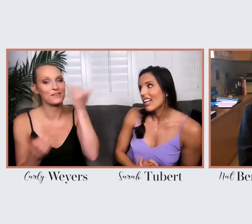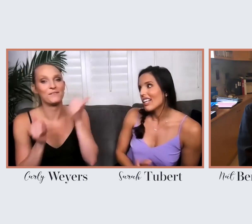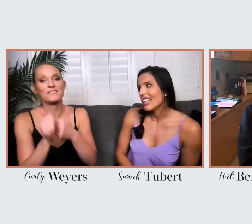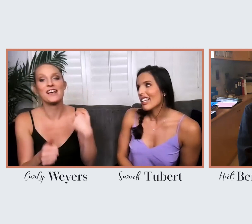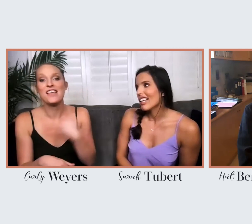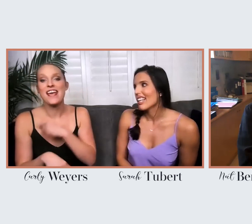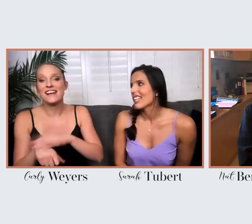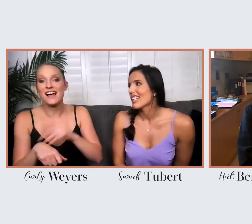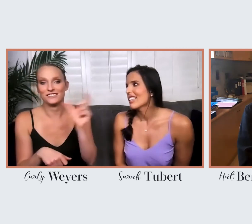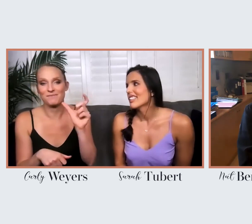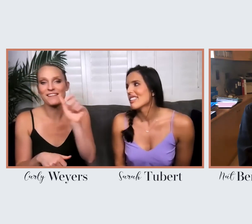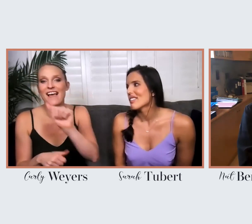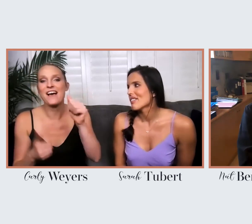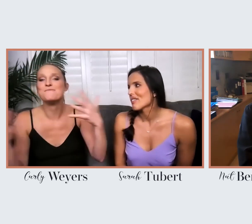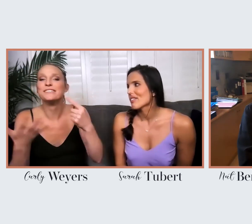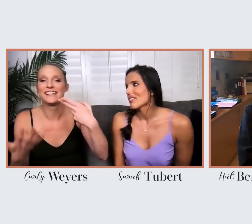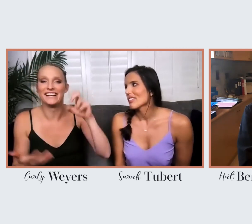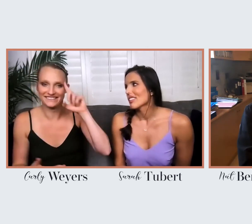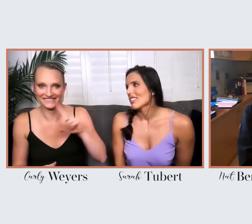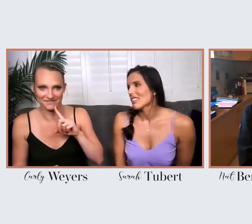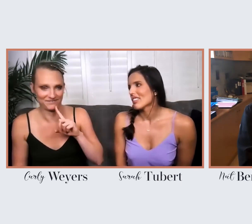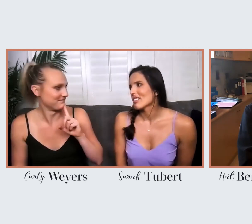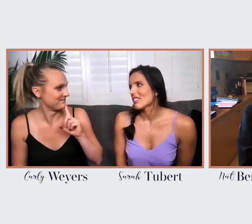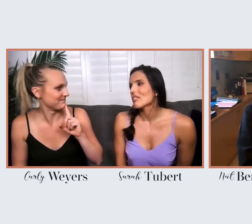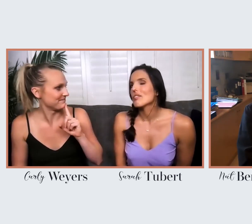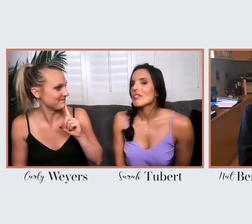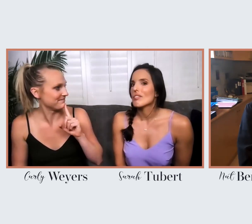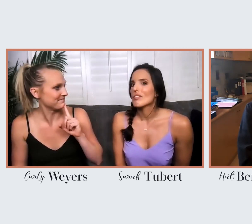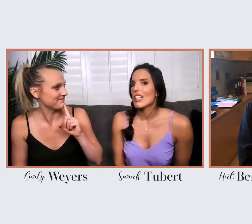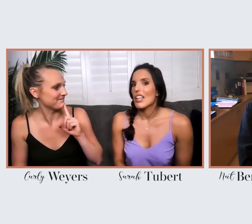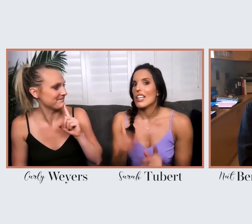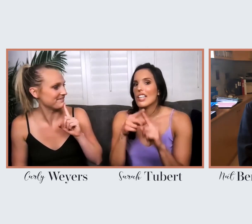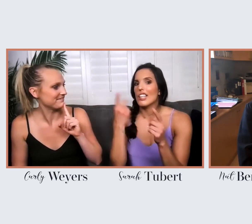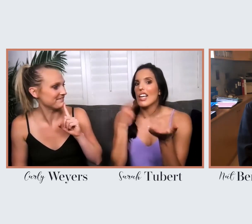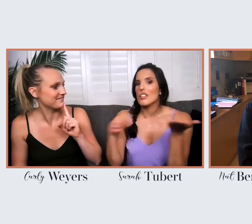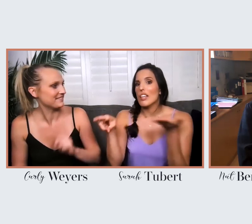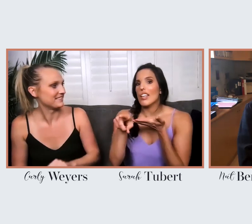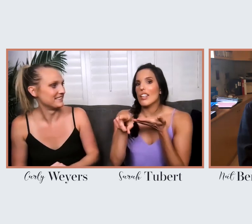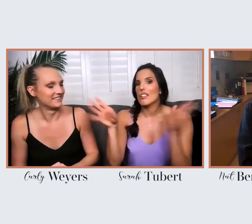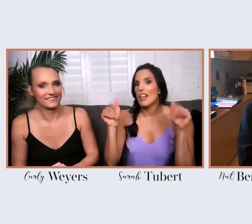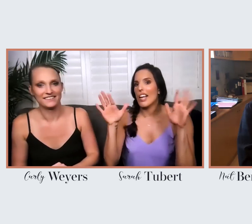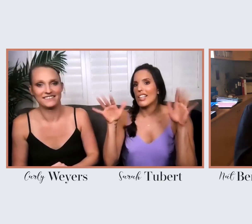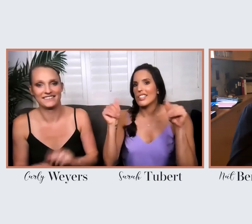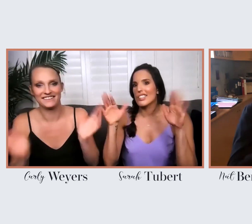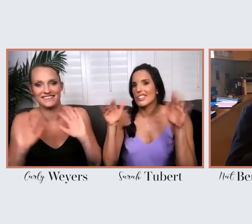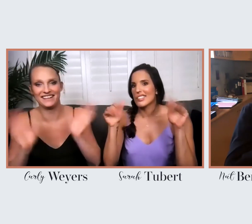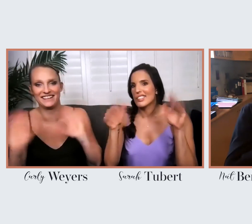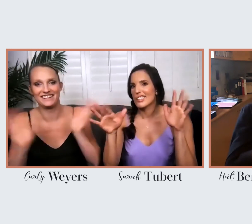And don't forget to follow us on Instagram @WhatTheDeaf. Until next week, bye guys!